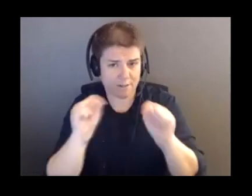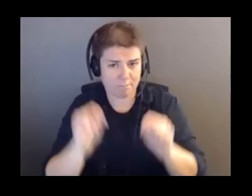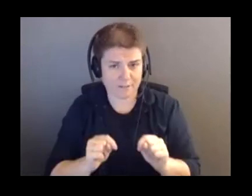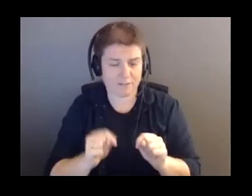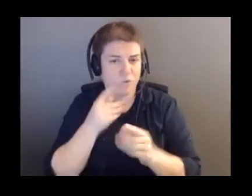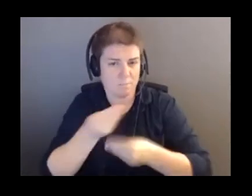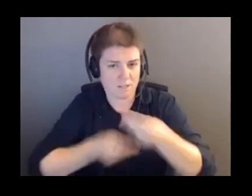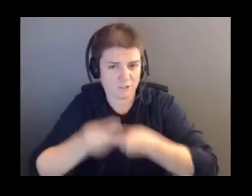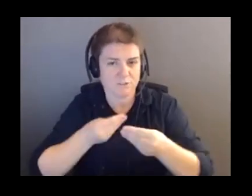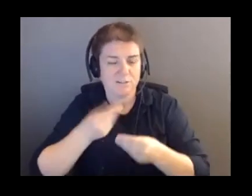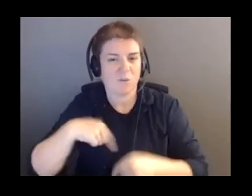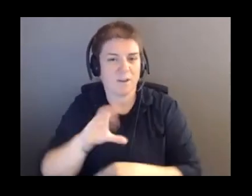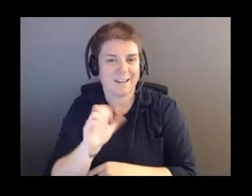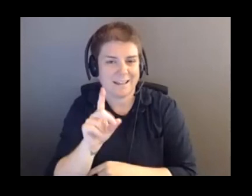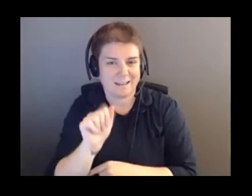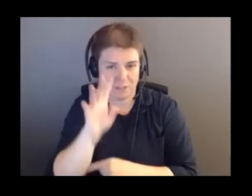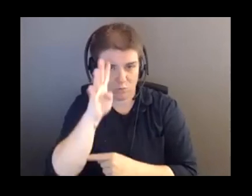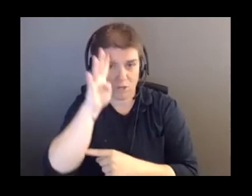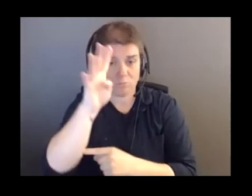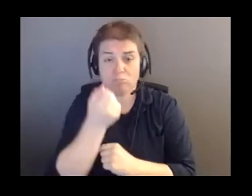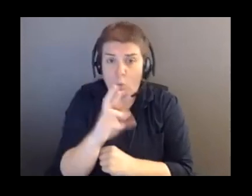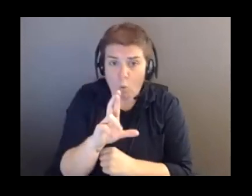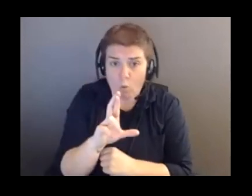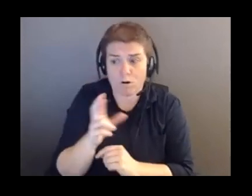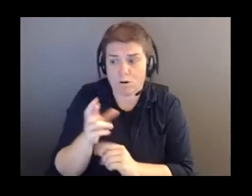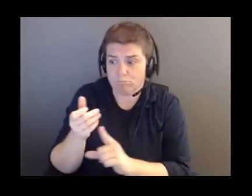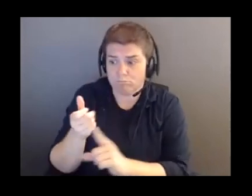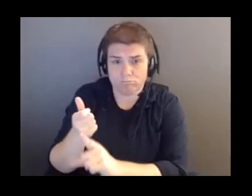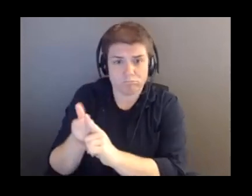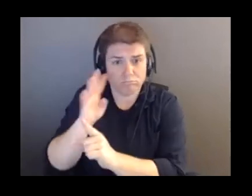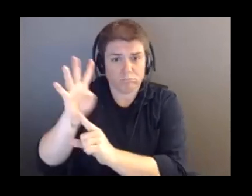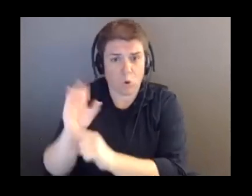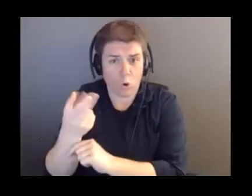Arts Development has created, or you can use your own and upload it to your application.